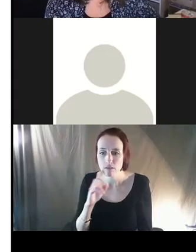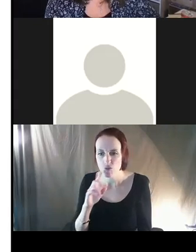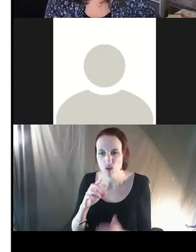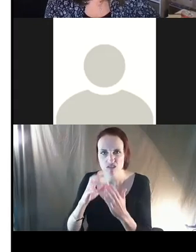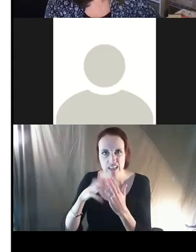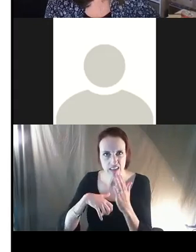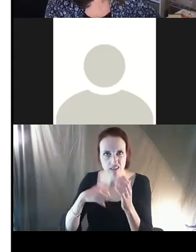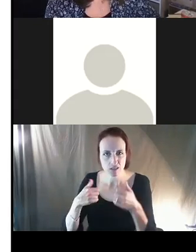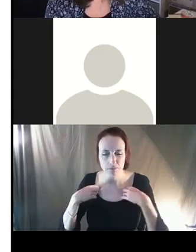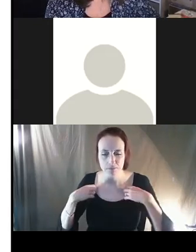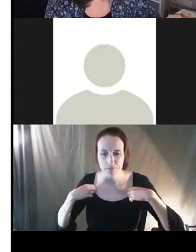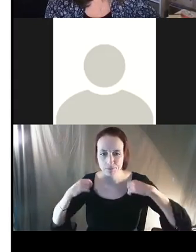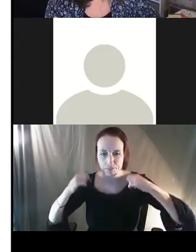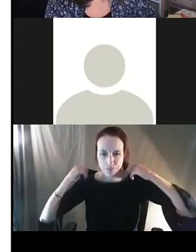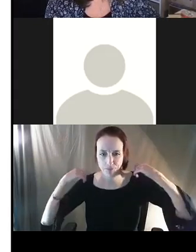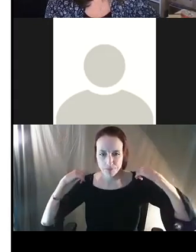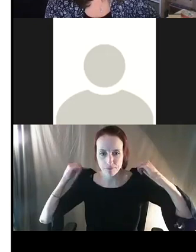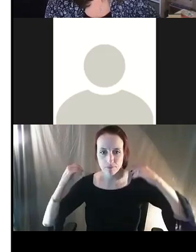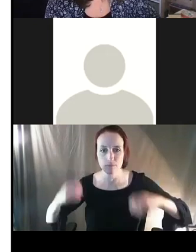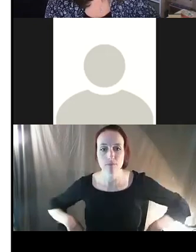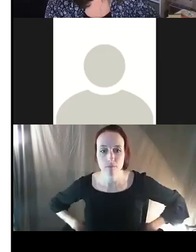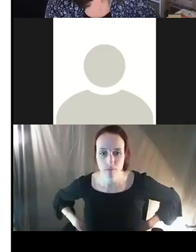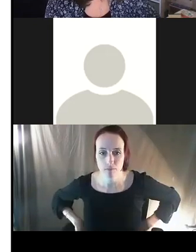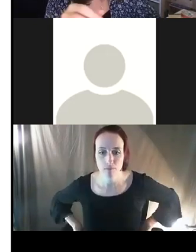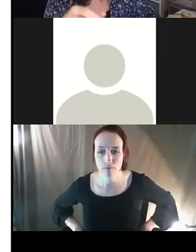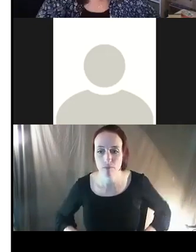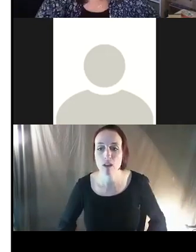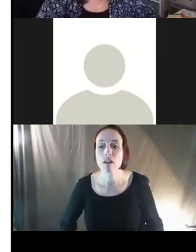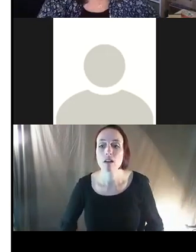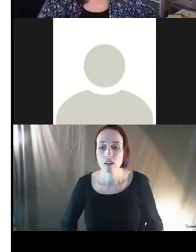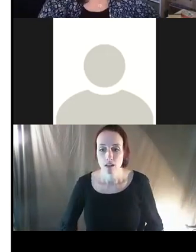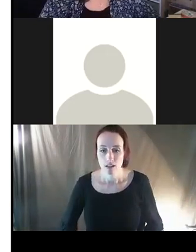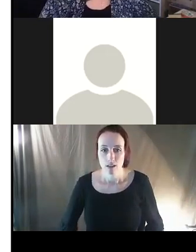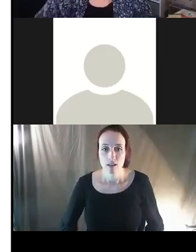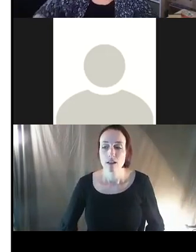Glenda Sims: I will post this in chat,